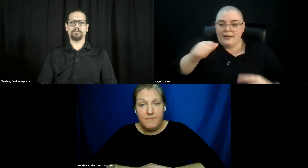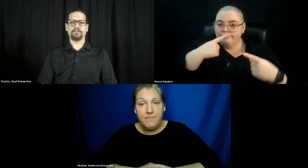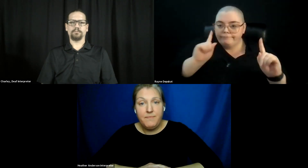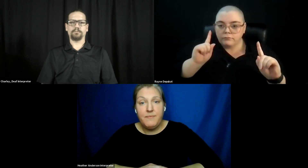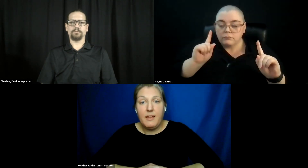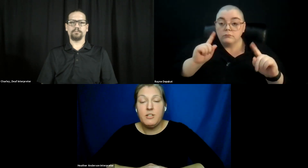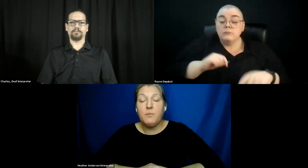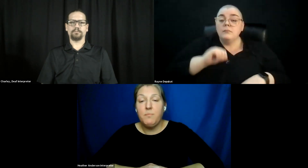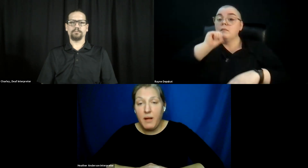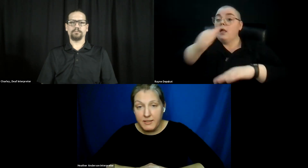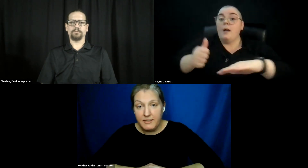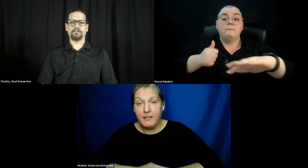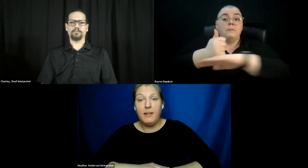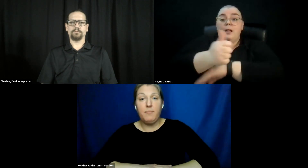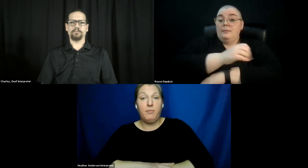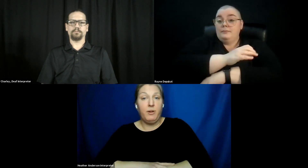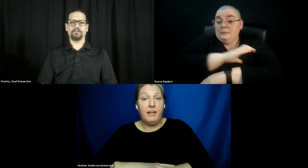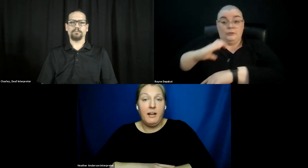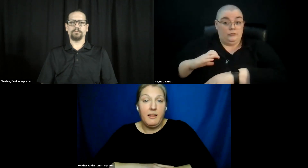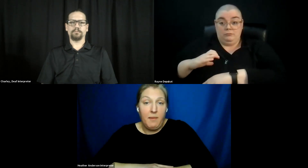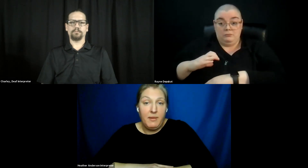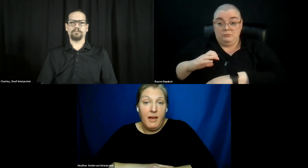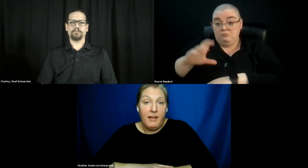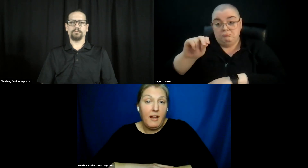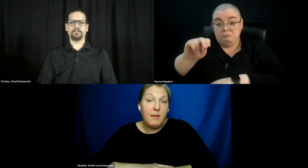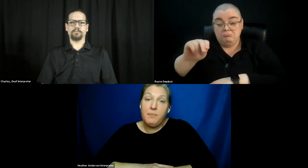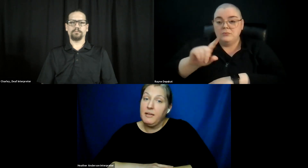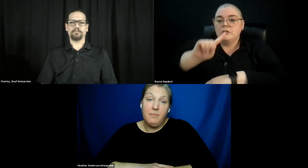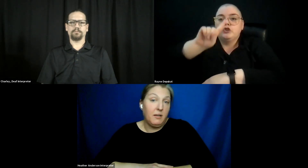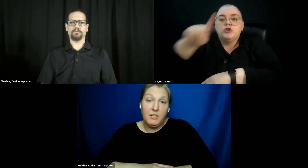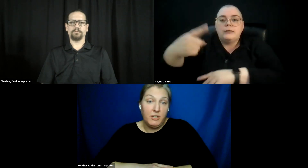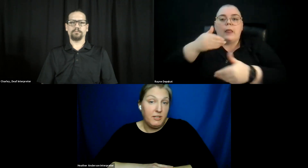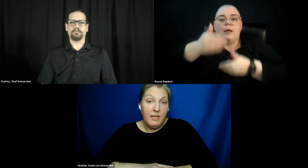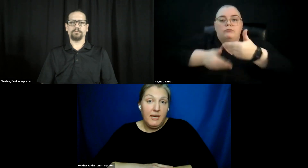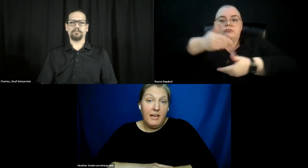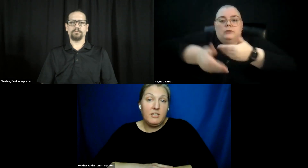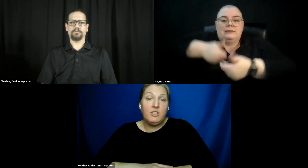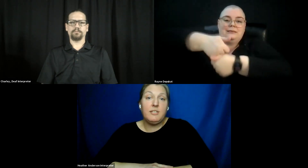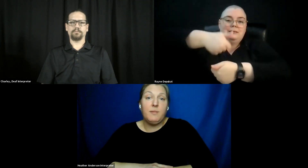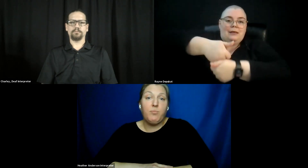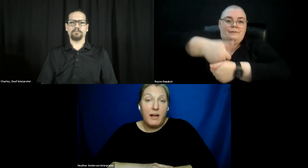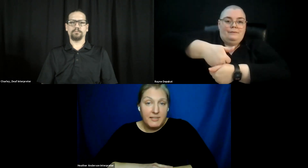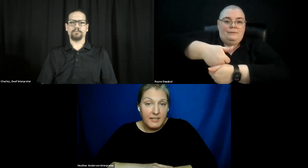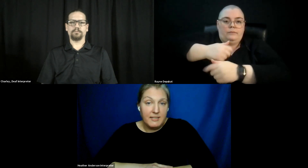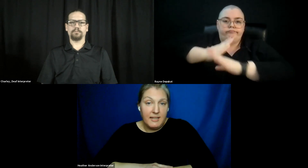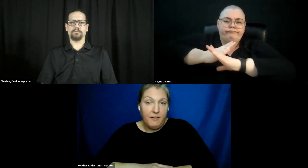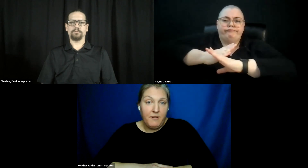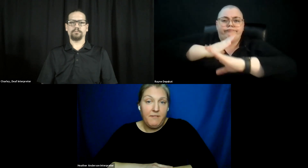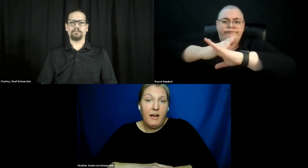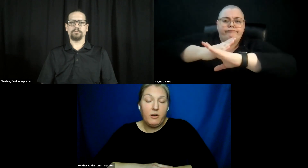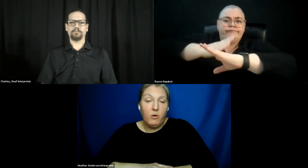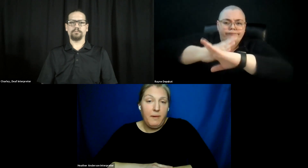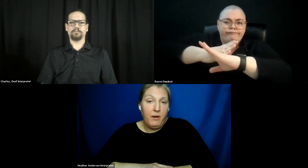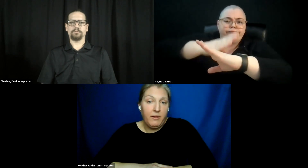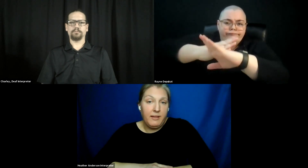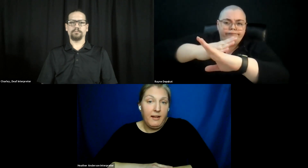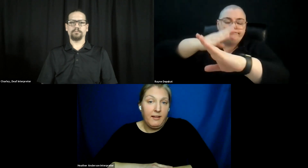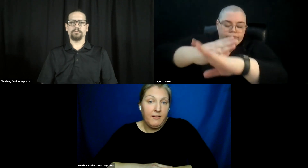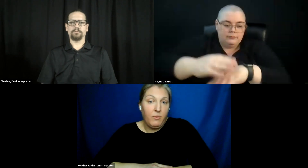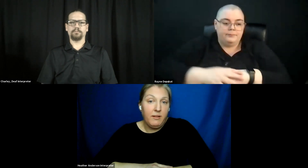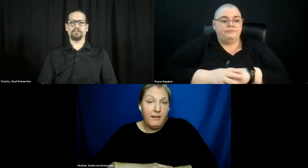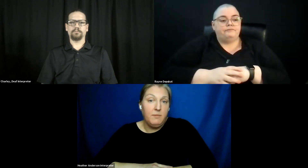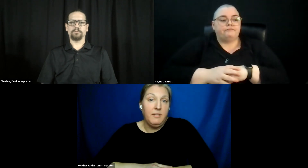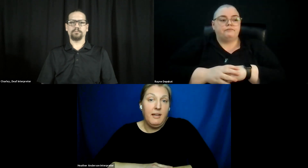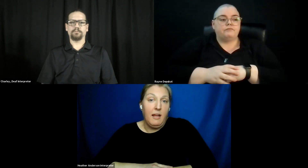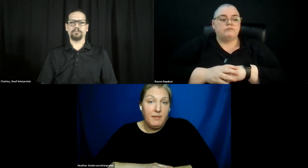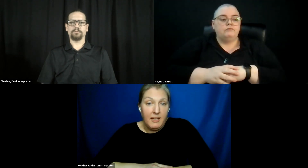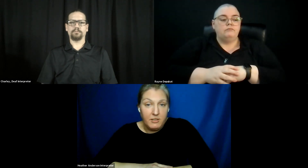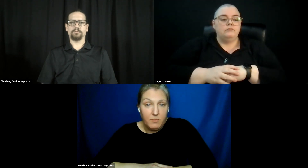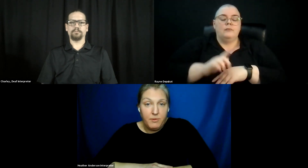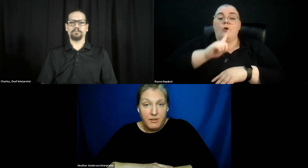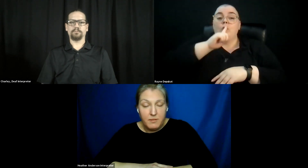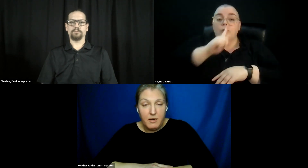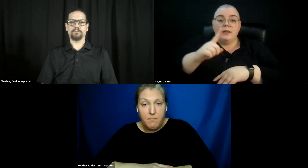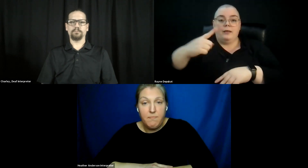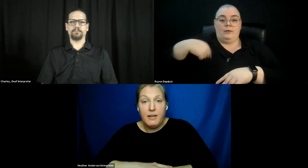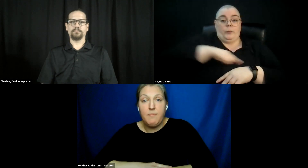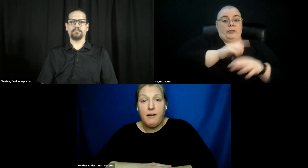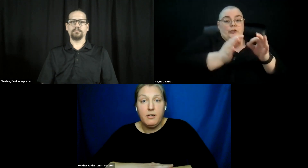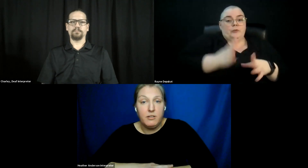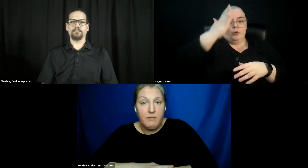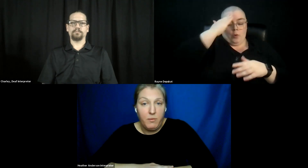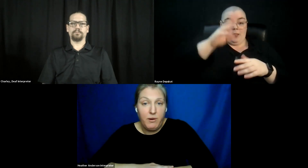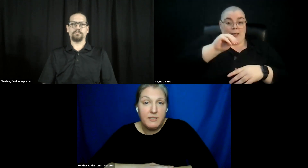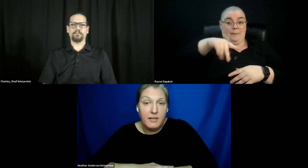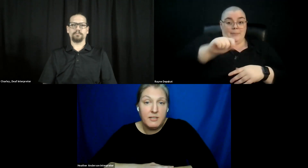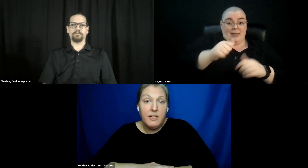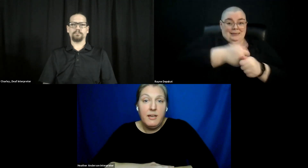They took months and before they got in the MPA and I'm not blaming the commission. It's just the process itself, of how to go about getting qualified to be an MPa interpreter there's married, many barriers throughout the process.